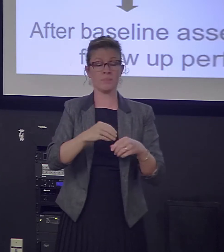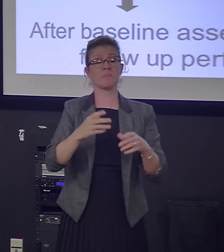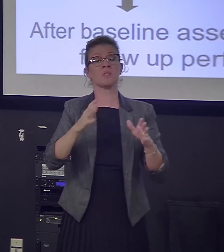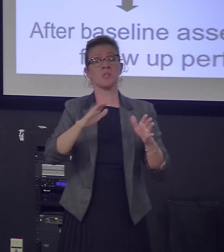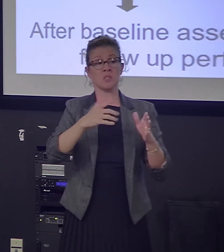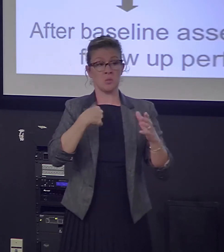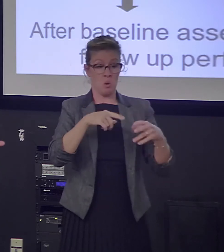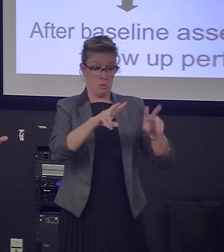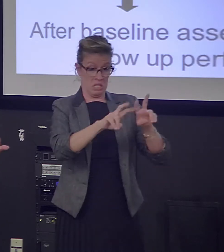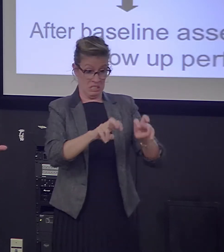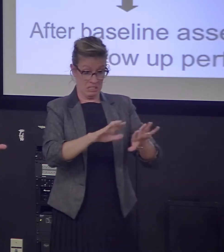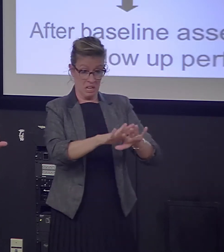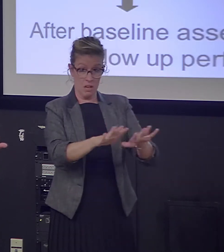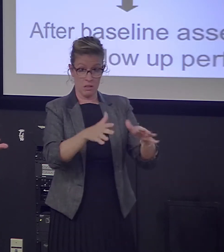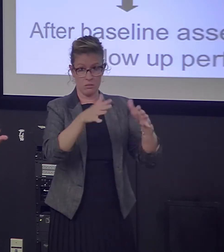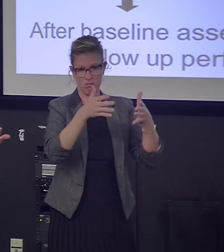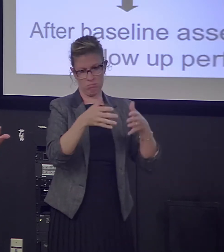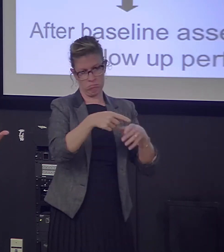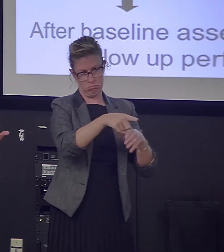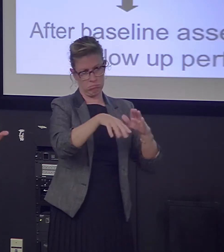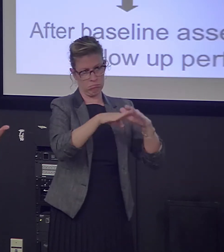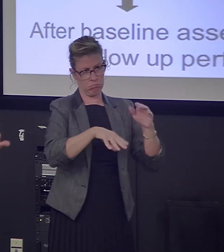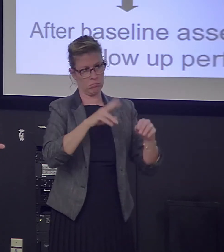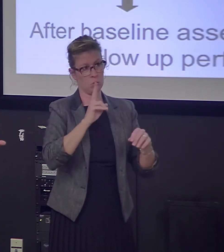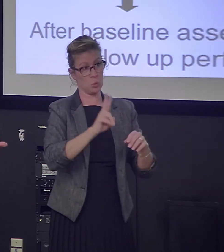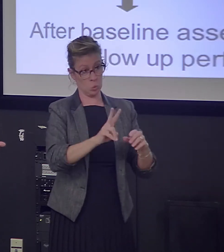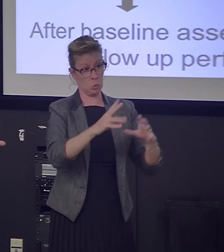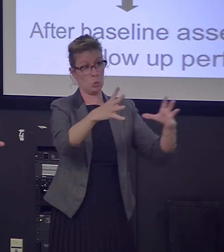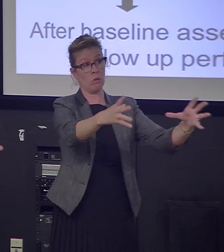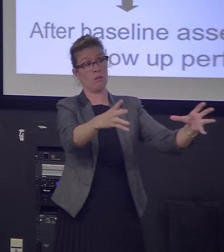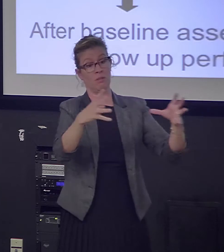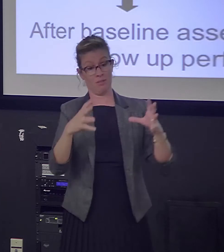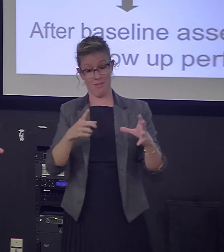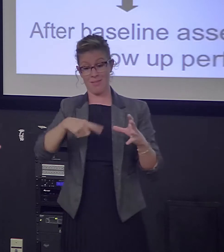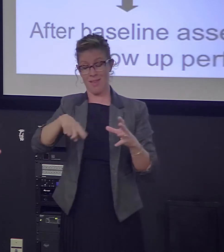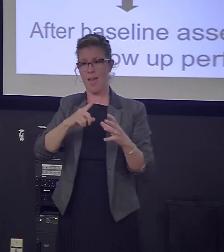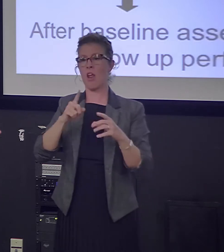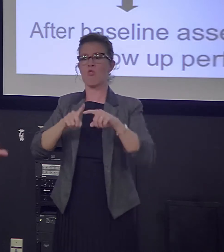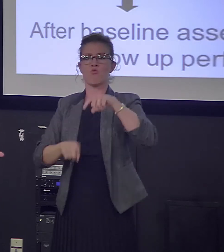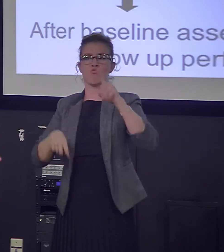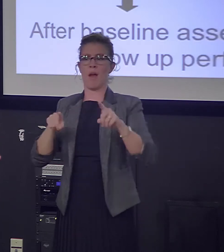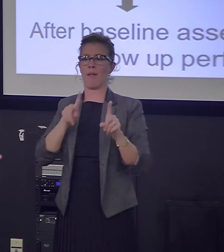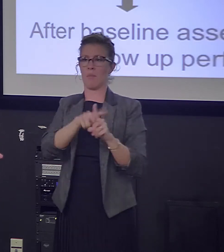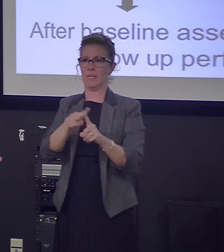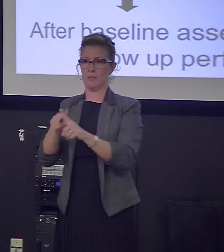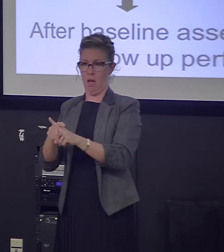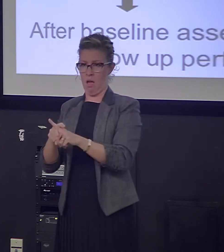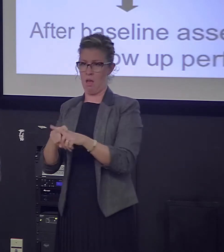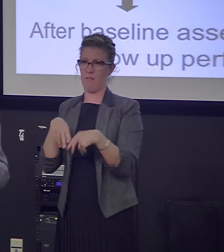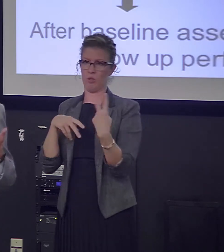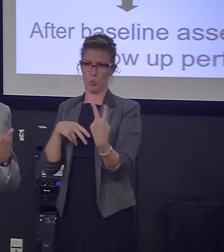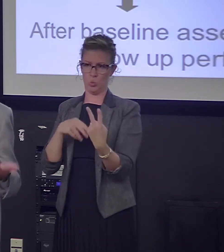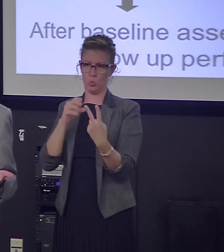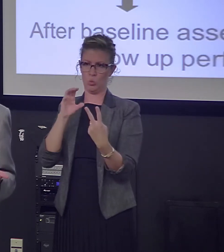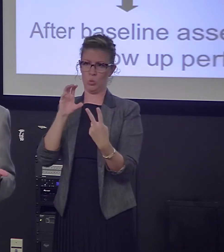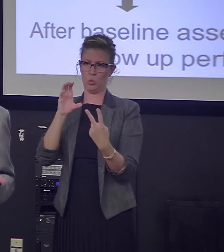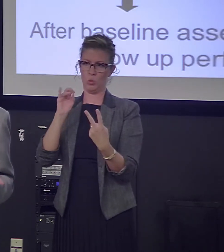them we randomized these children to one of two conditions, one group